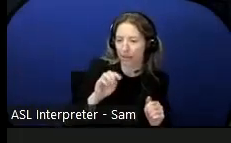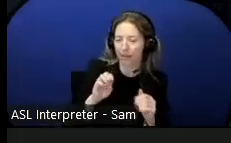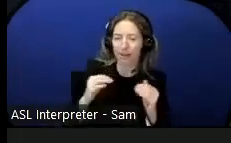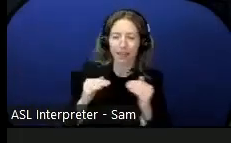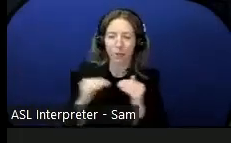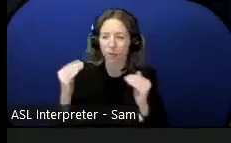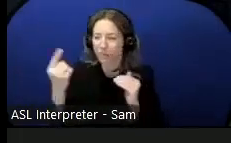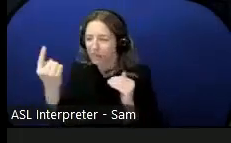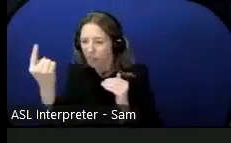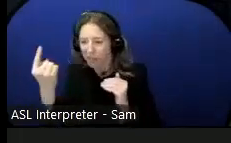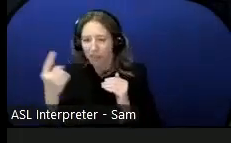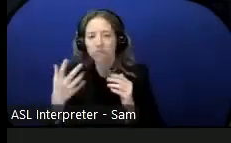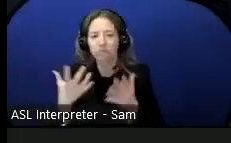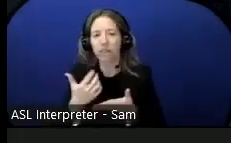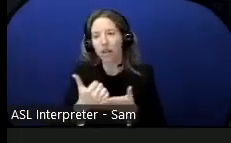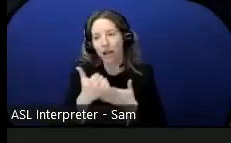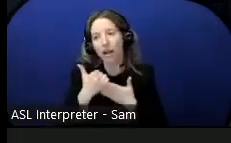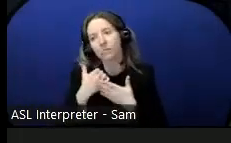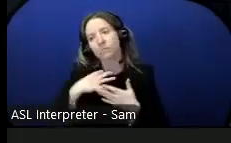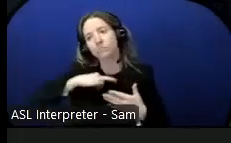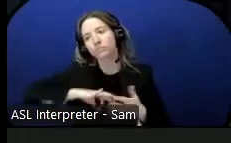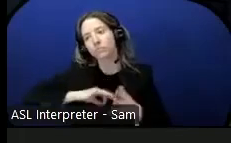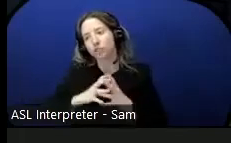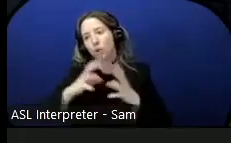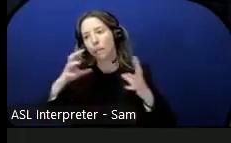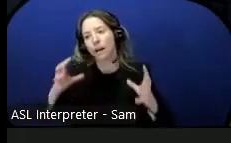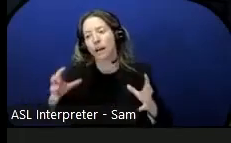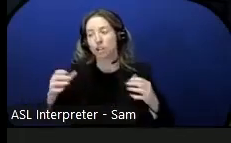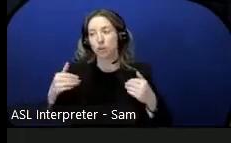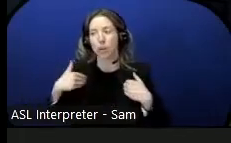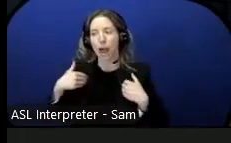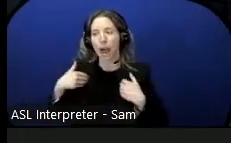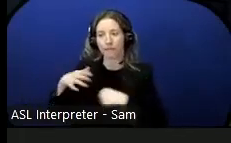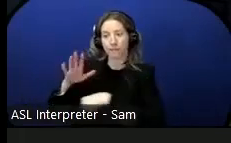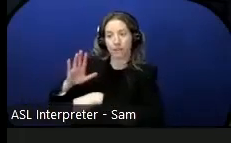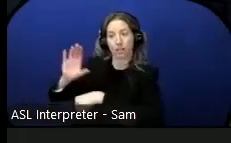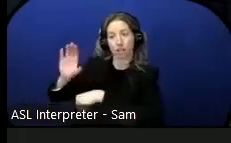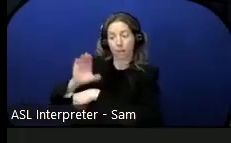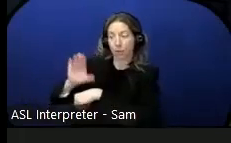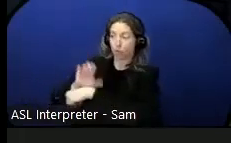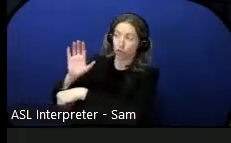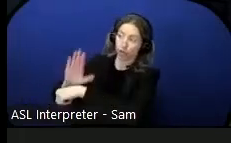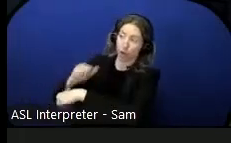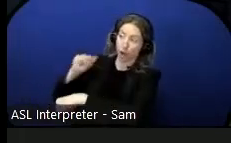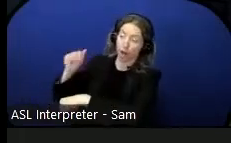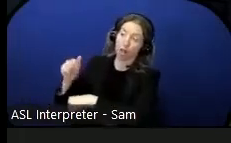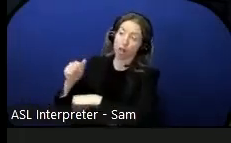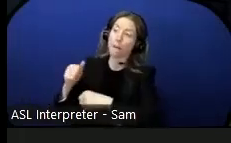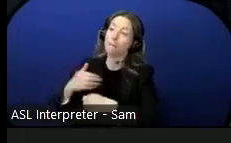So in this slide we have an image of the feedback form on the ad ada.gov website.